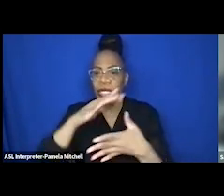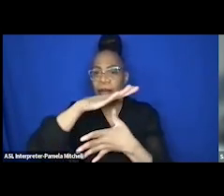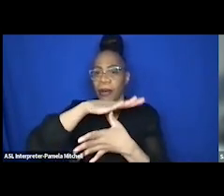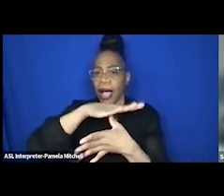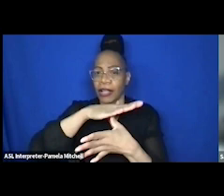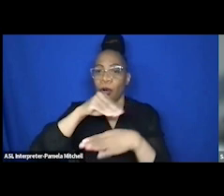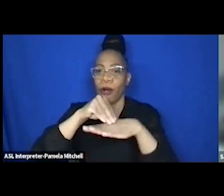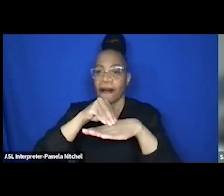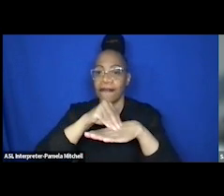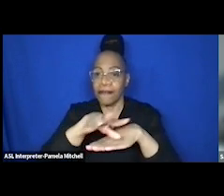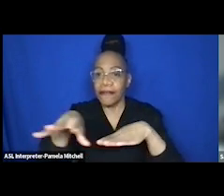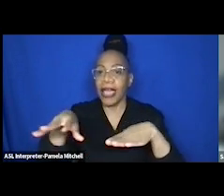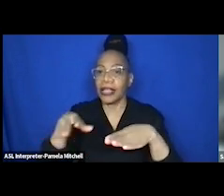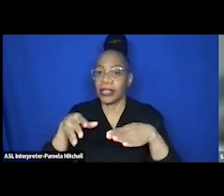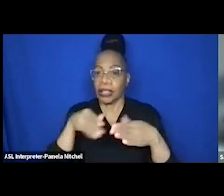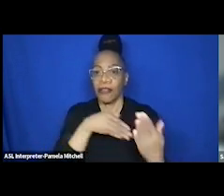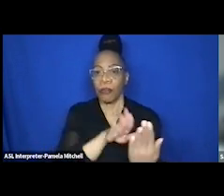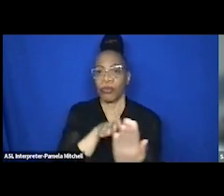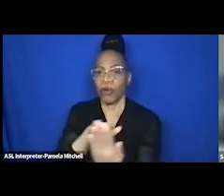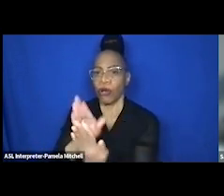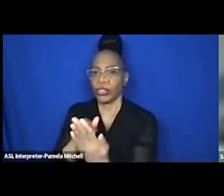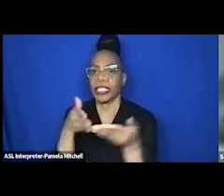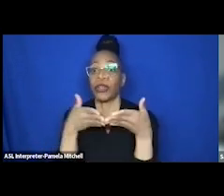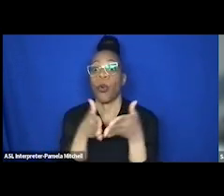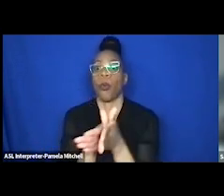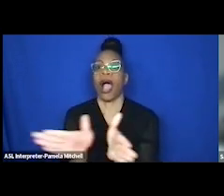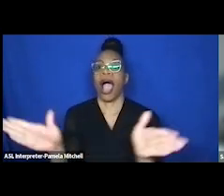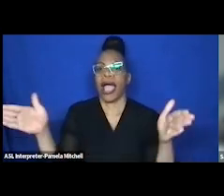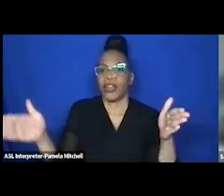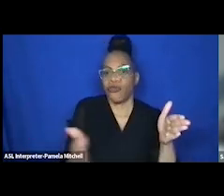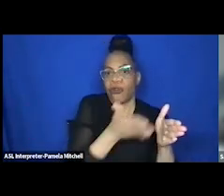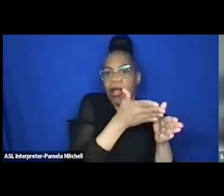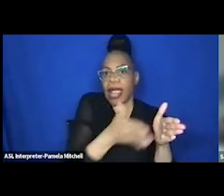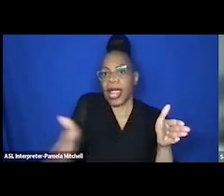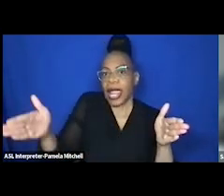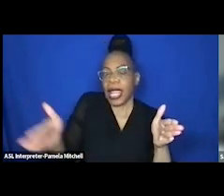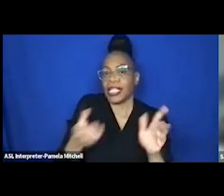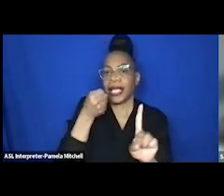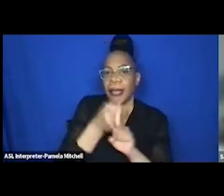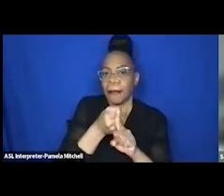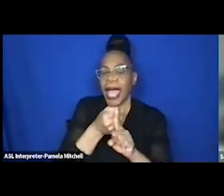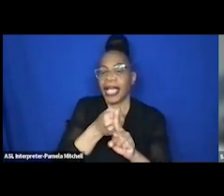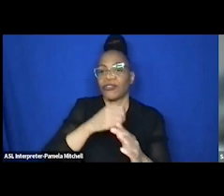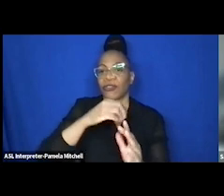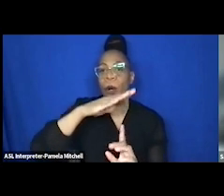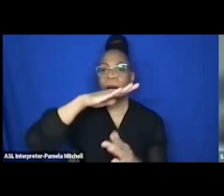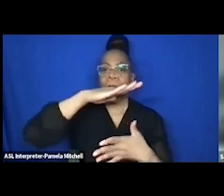there are a wide-ranging positive impacts for prioritizing this or helping individuals to increase their income